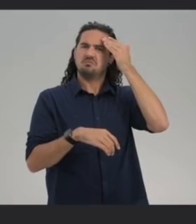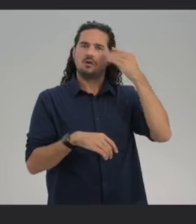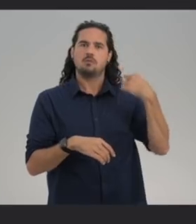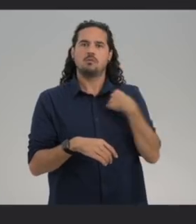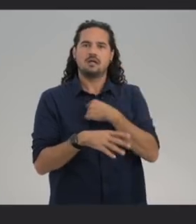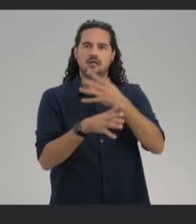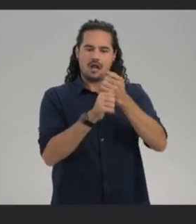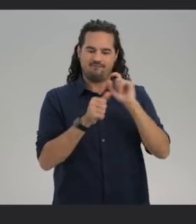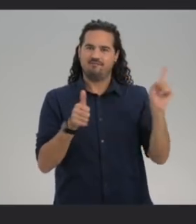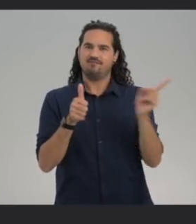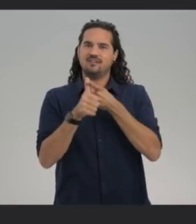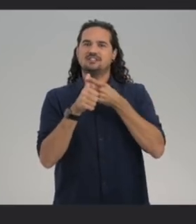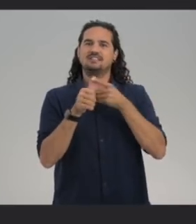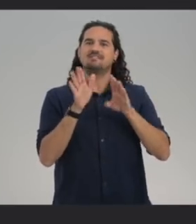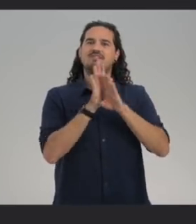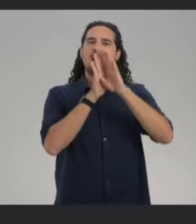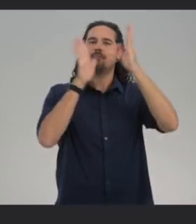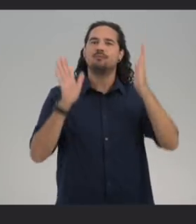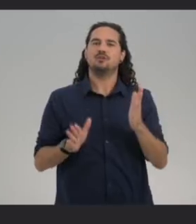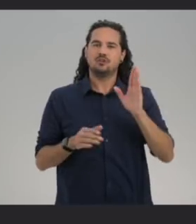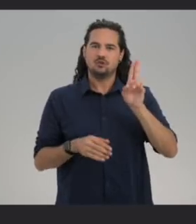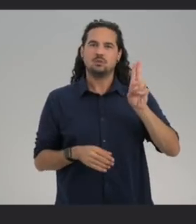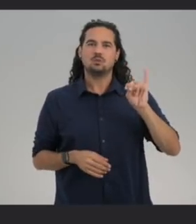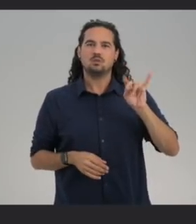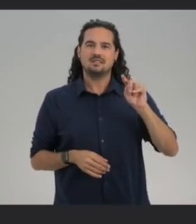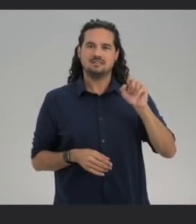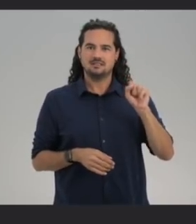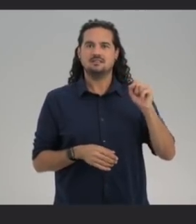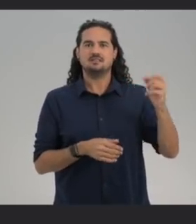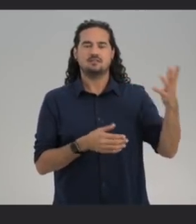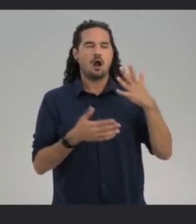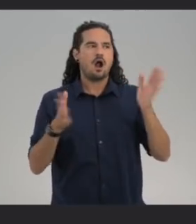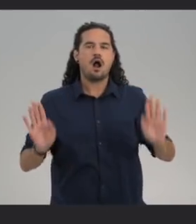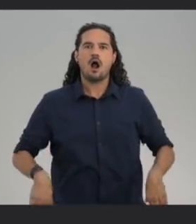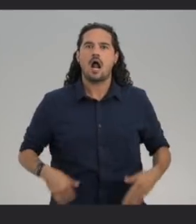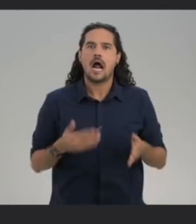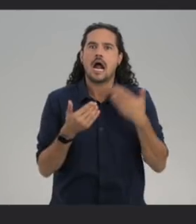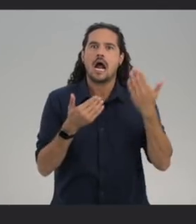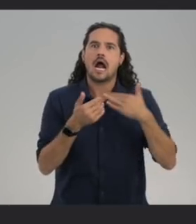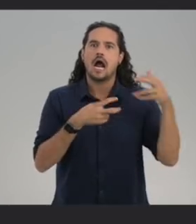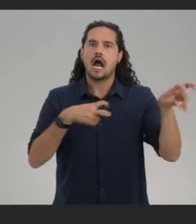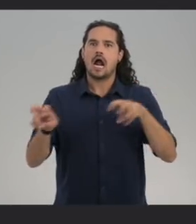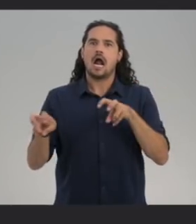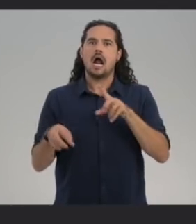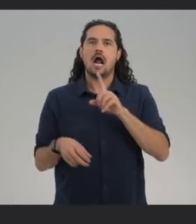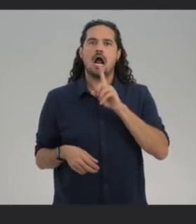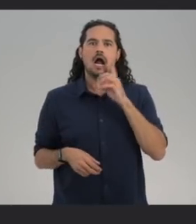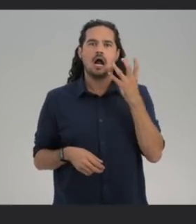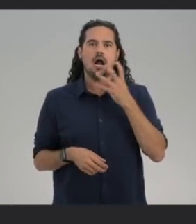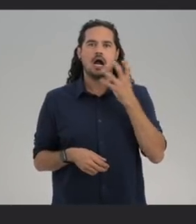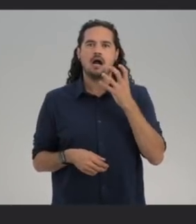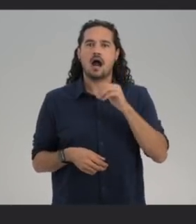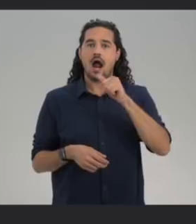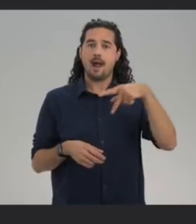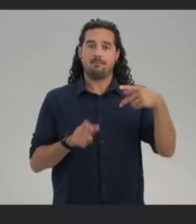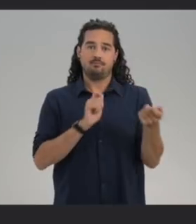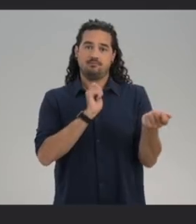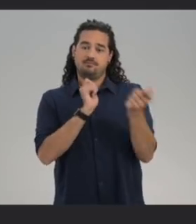We got the first developer units as soon as they were announced. This was the easiest transition that we've ever had. Getting our apps ready for Apple Silicon on Mac literally took us a day.